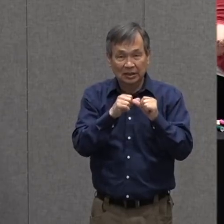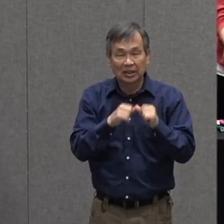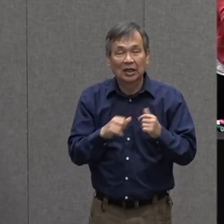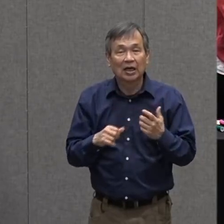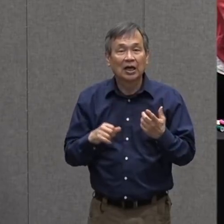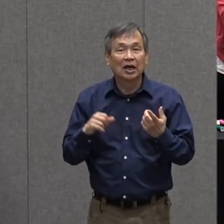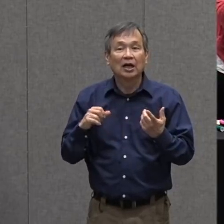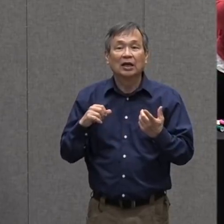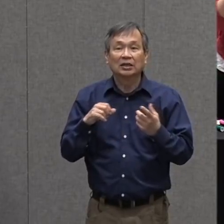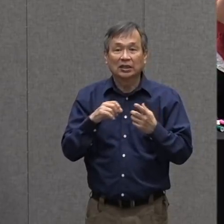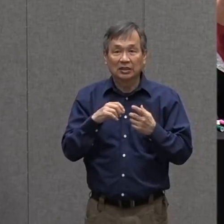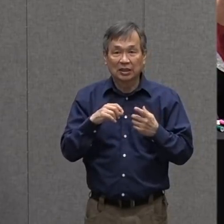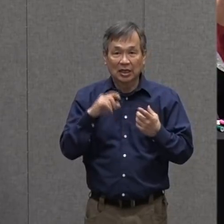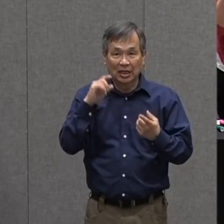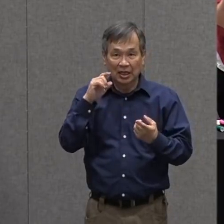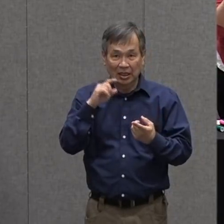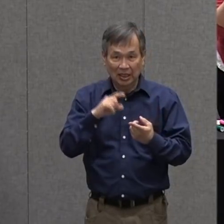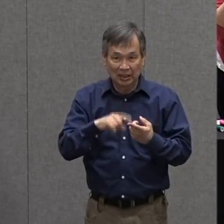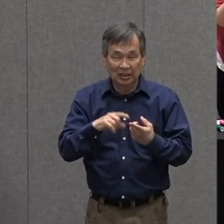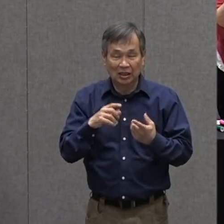as long as we do not roll a one.